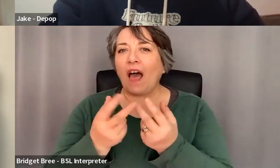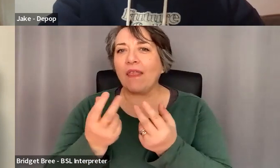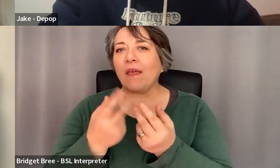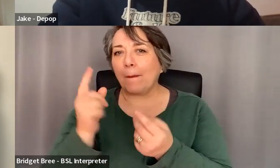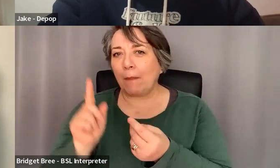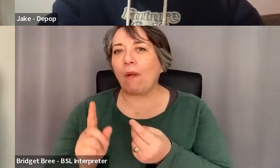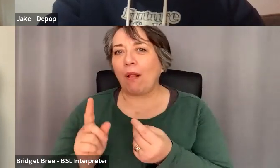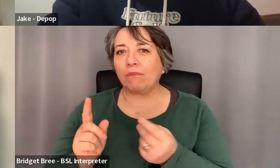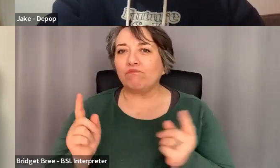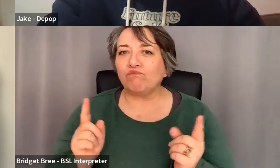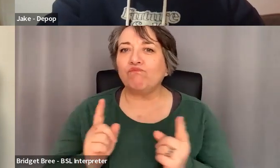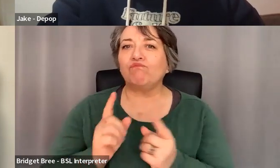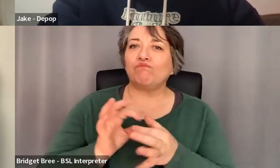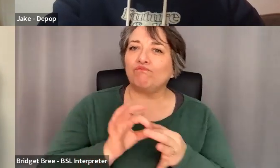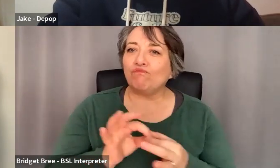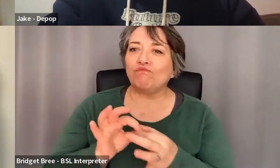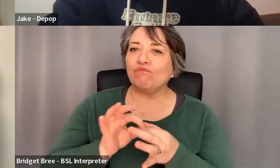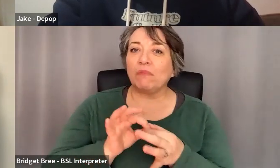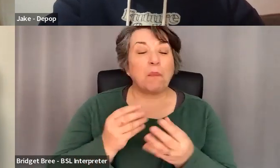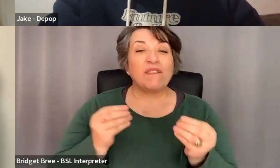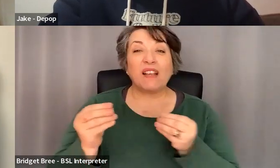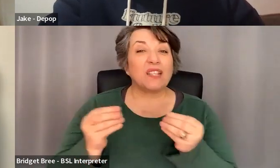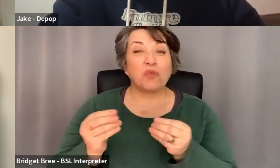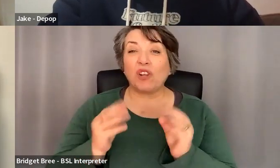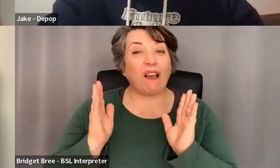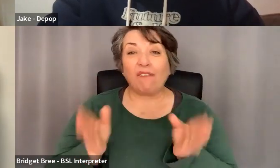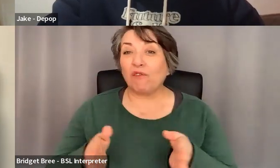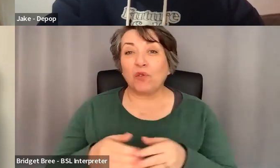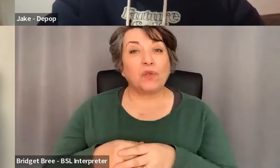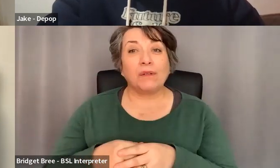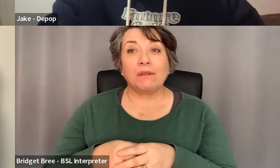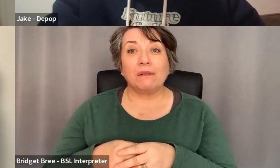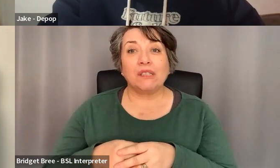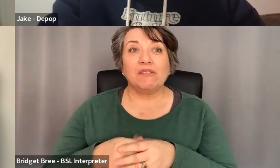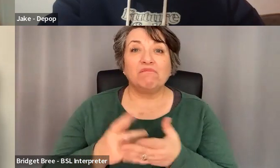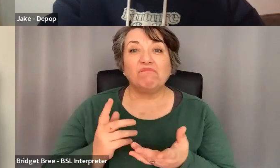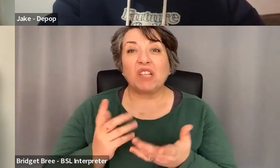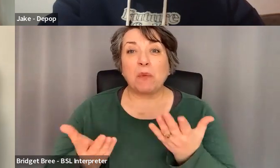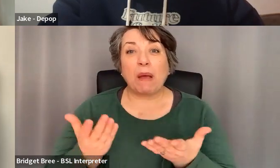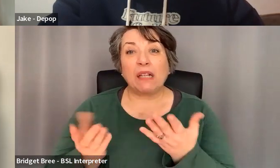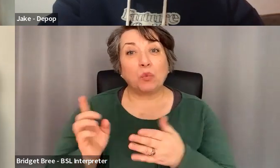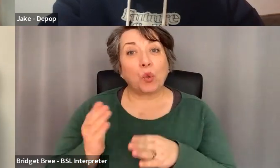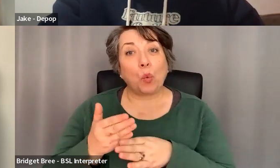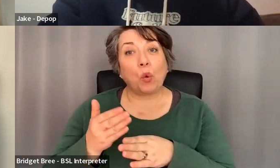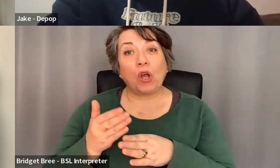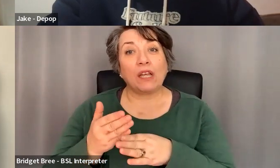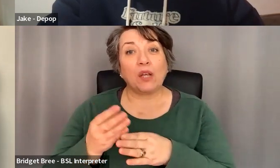But but it's flexible, so it doesn't have to always be like that kind of depending on. It doesn't have to always be like that. I guess what you're working on, or what's going on at home, and work might dictate how